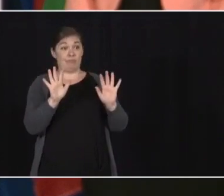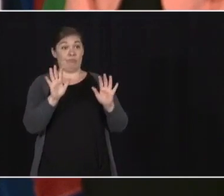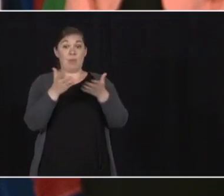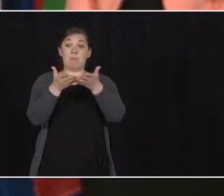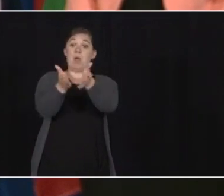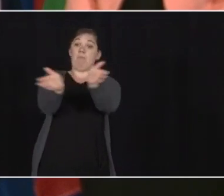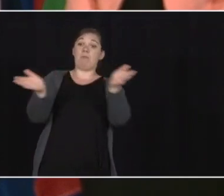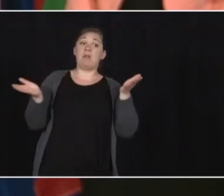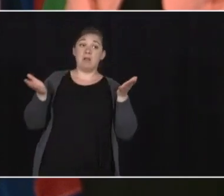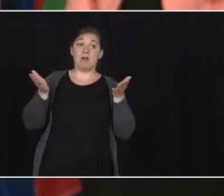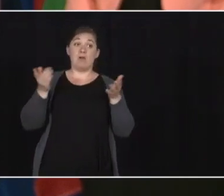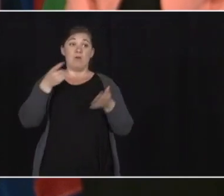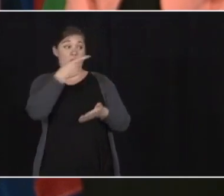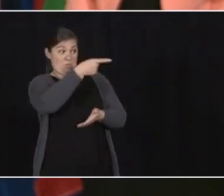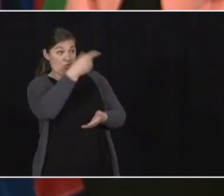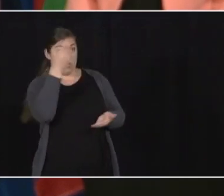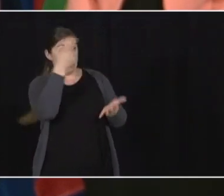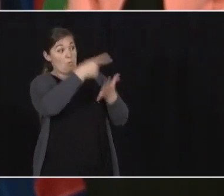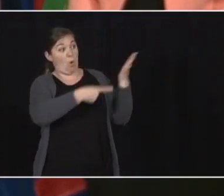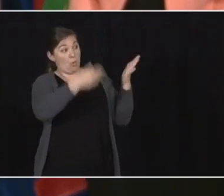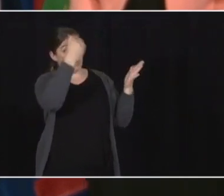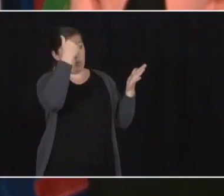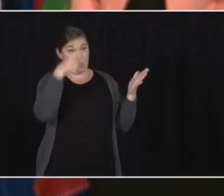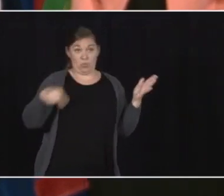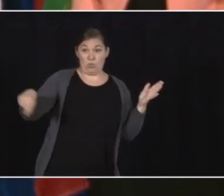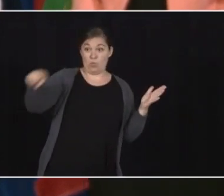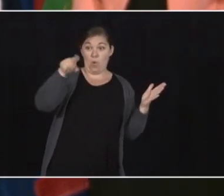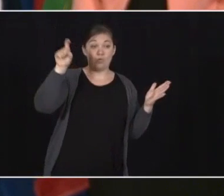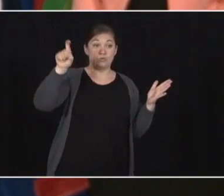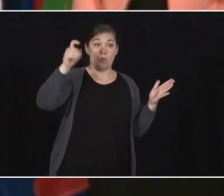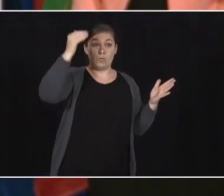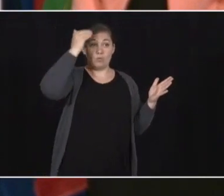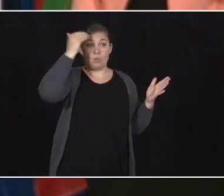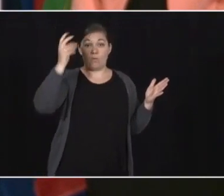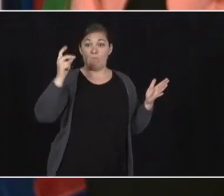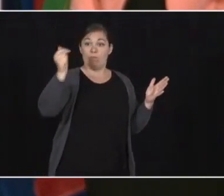the public should know all the information that you know within 24 hours of you finding it out.